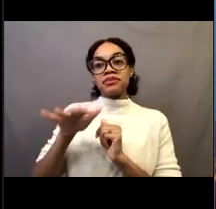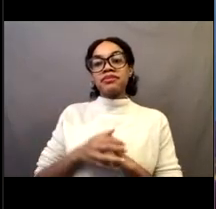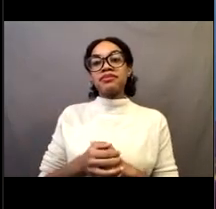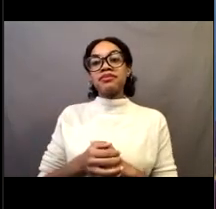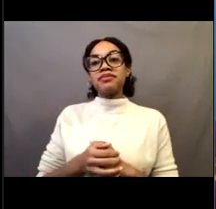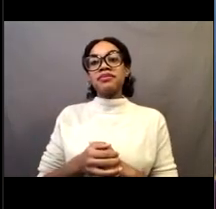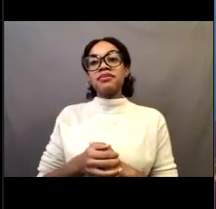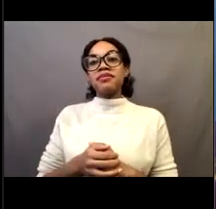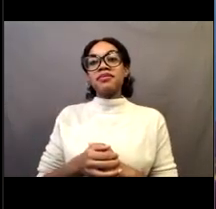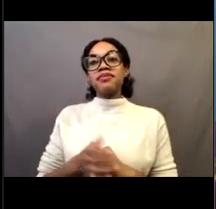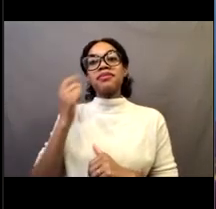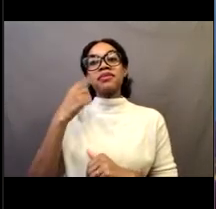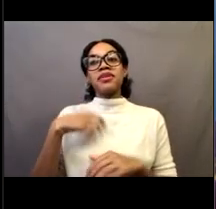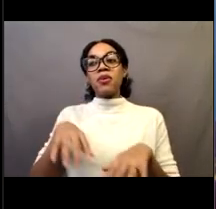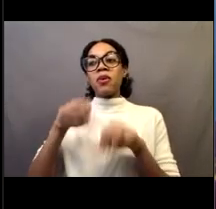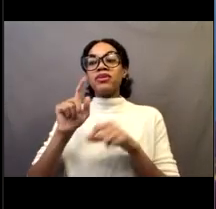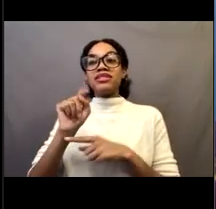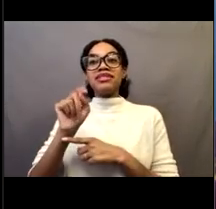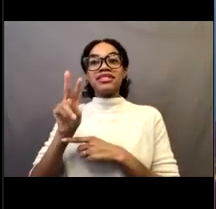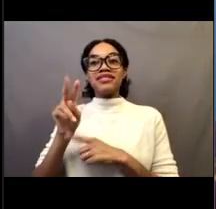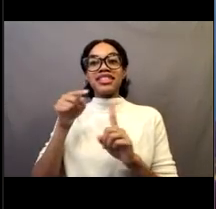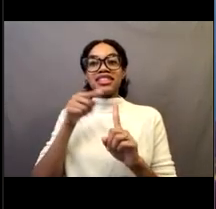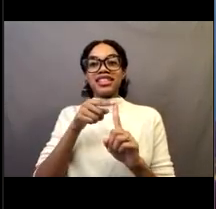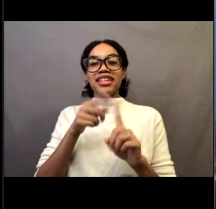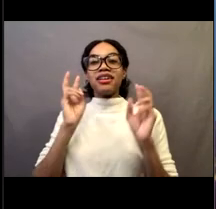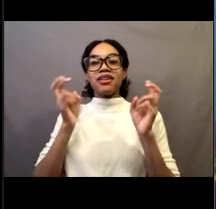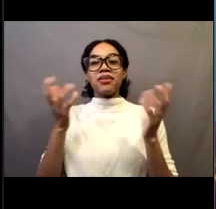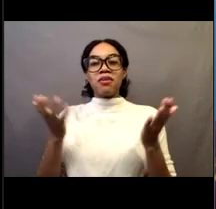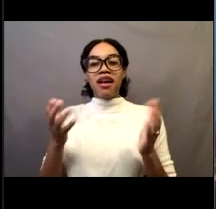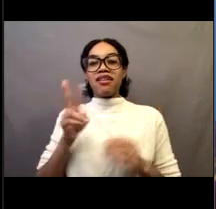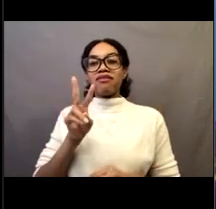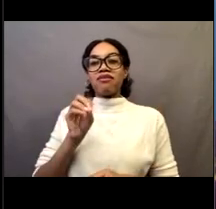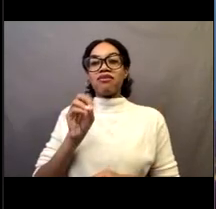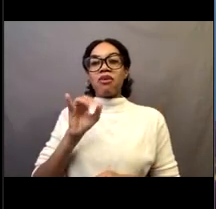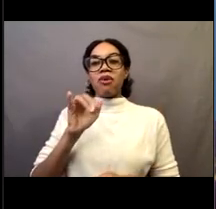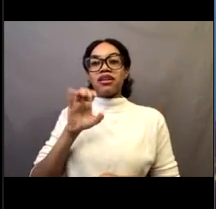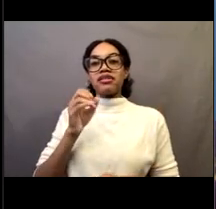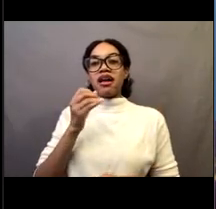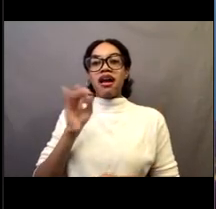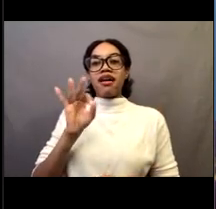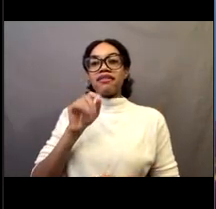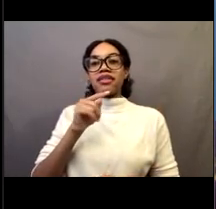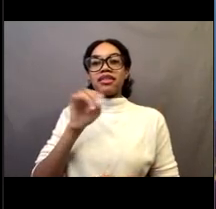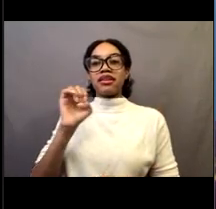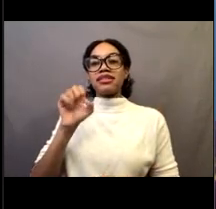and also work with teachers and write curriculum and activities for students. So we're going to share today